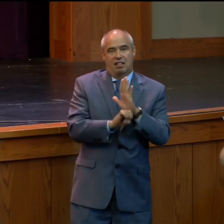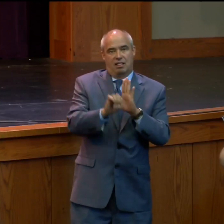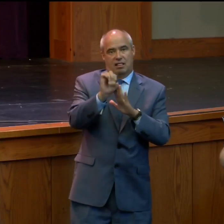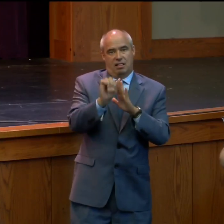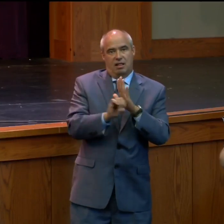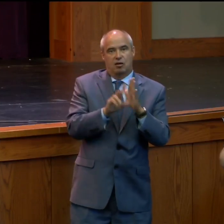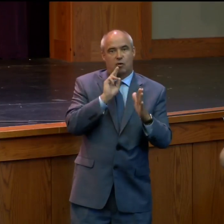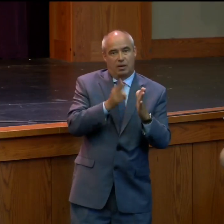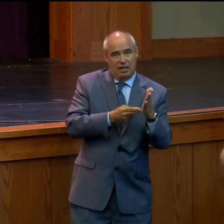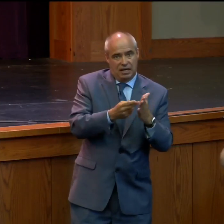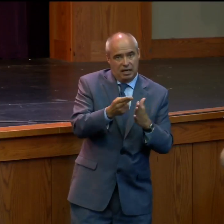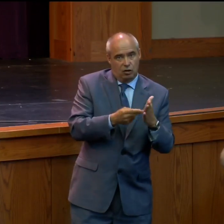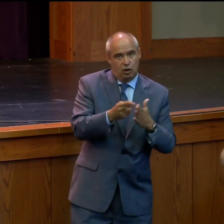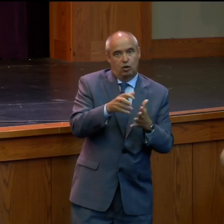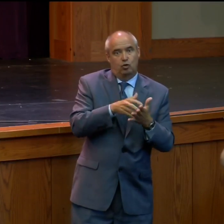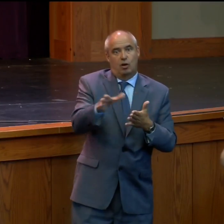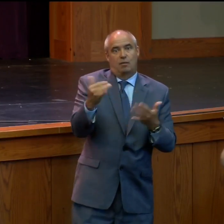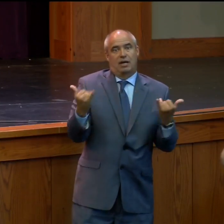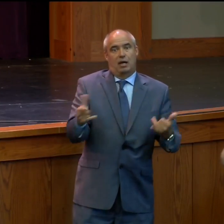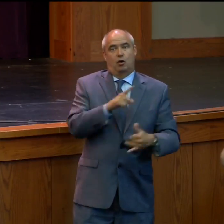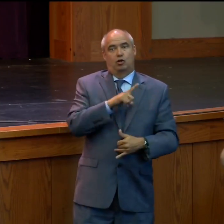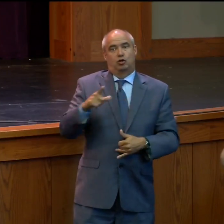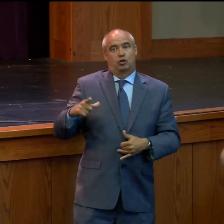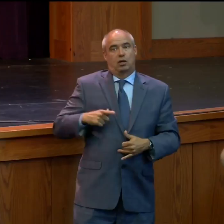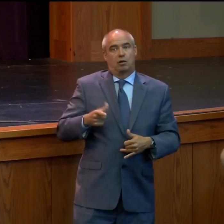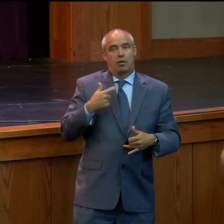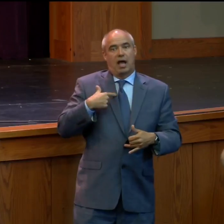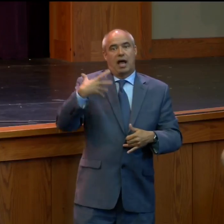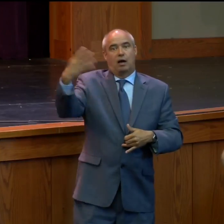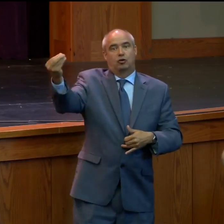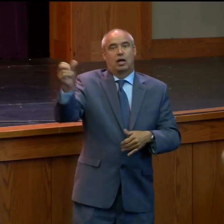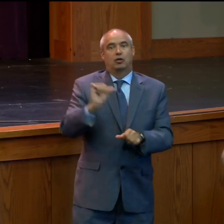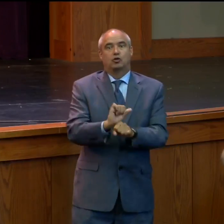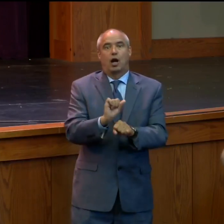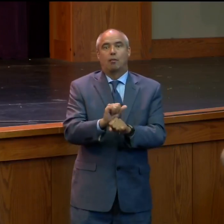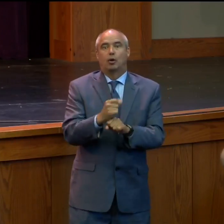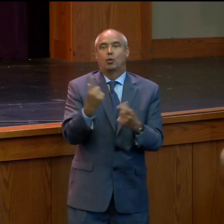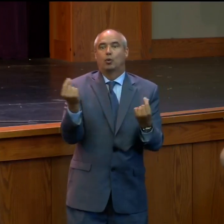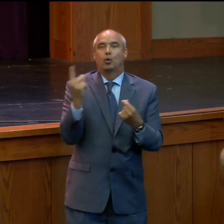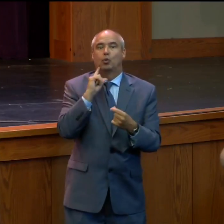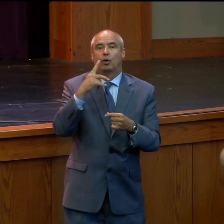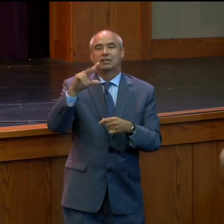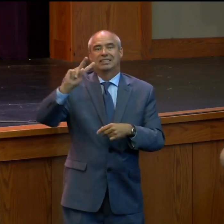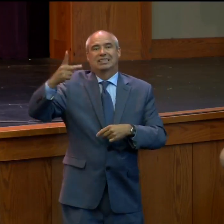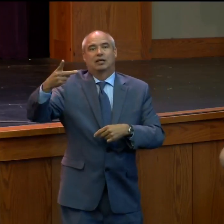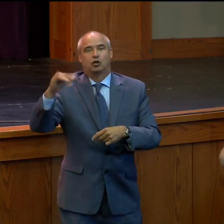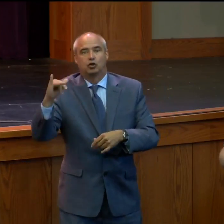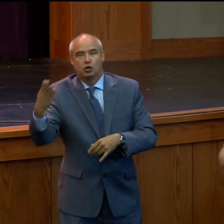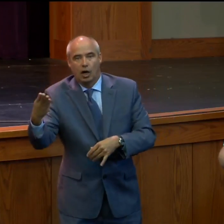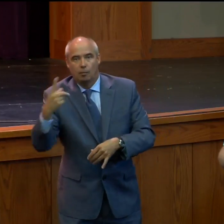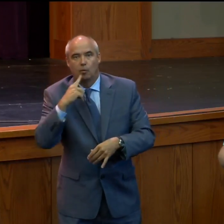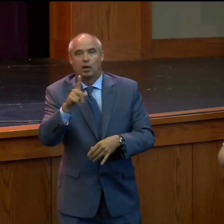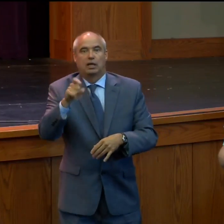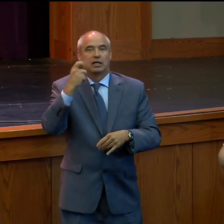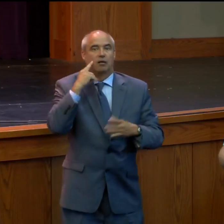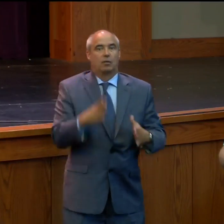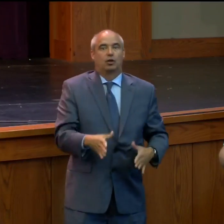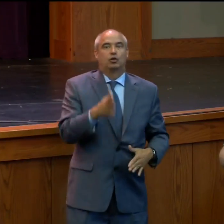CURRENTLY THE DRAFT ALLOWS LEGISLATORS TO HAVE OUTSIDE JOBS AND ONLY REQUIRES THE GOVERNOR AND THE SPEAKER TO EXCLUSIVELY